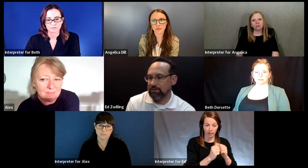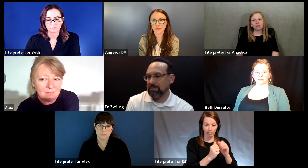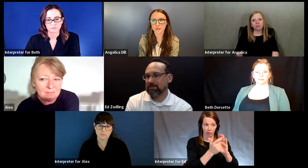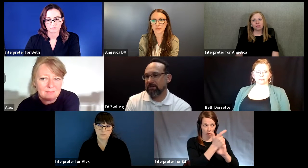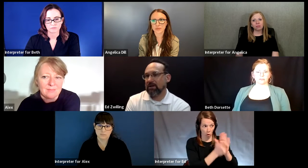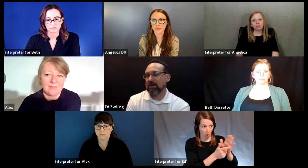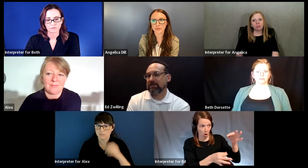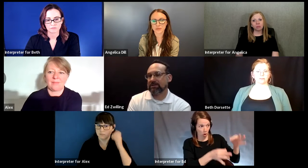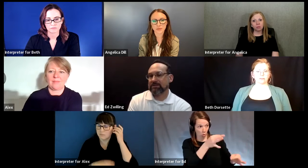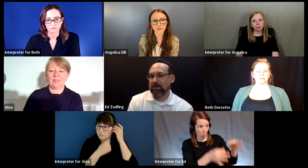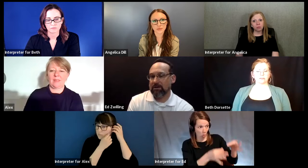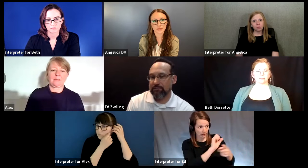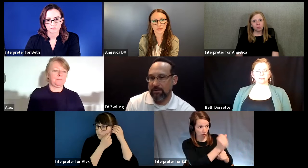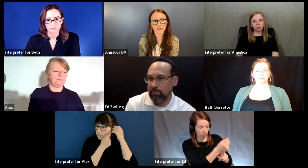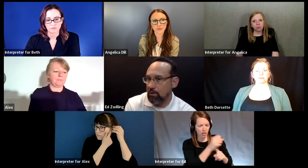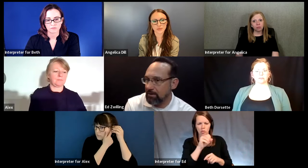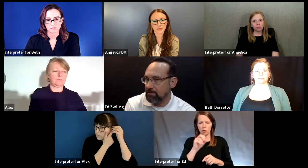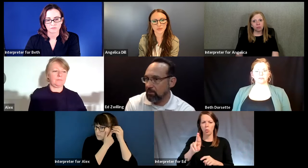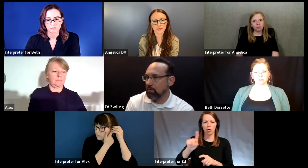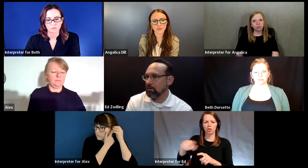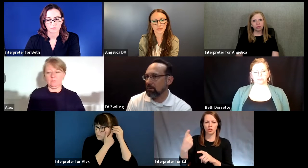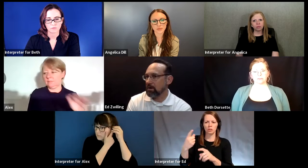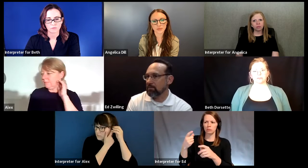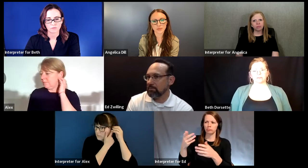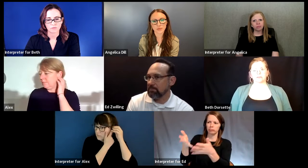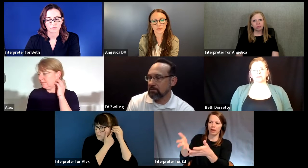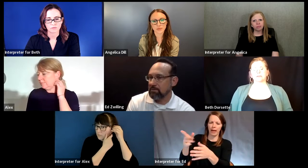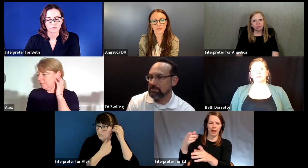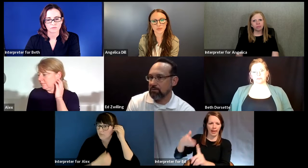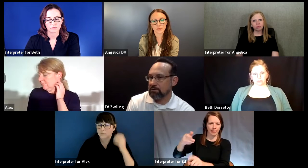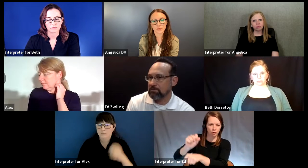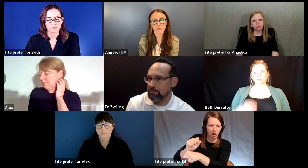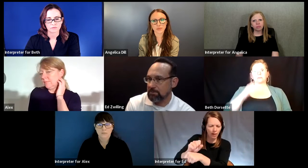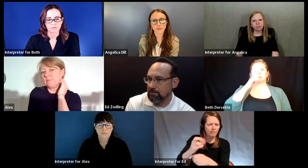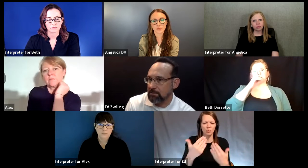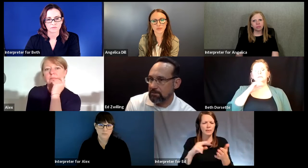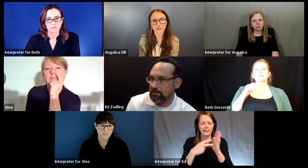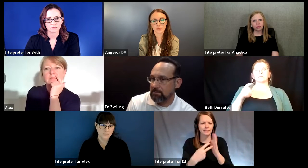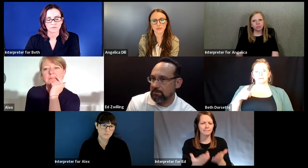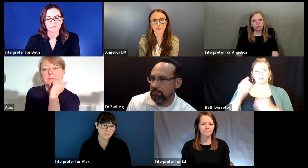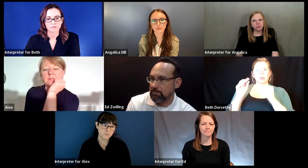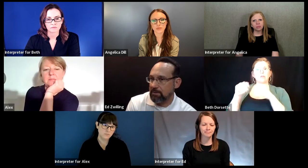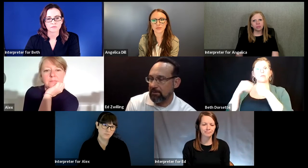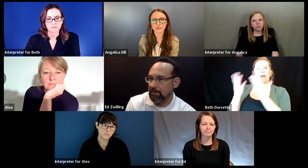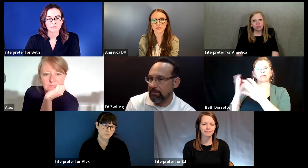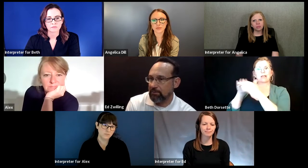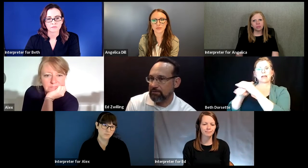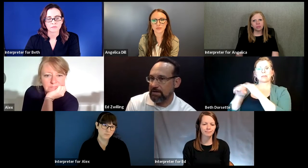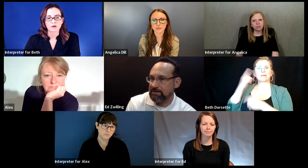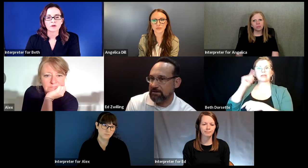Or just in the context of employment? Or give me some more background on what you're asking.